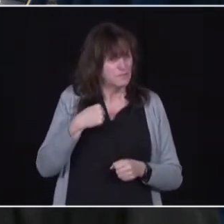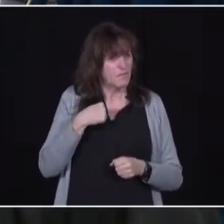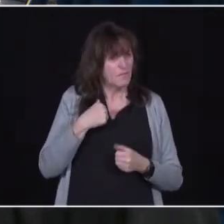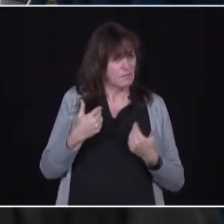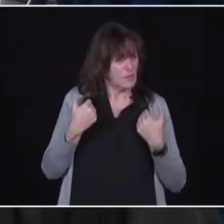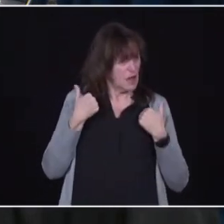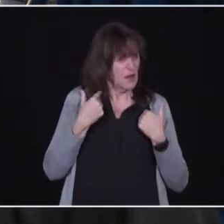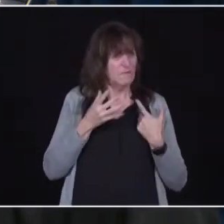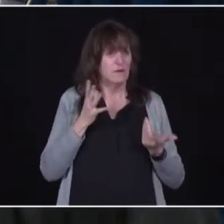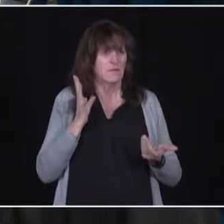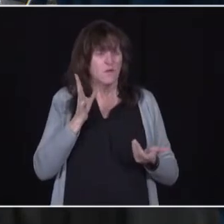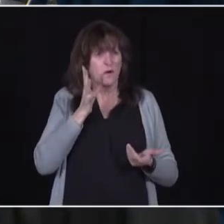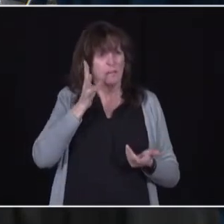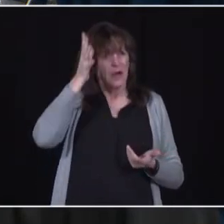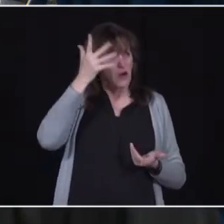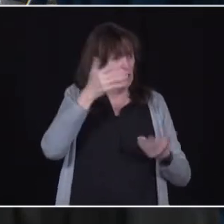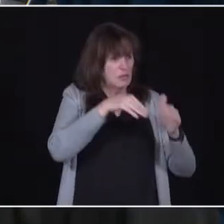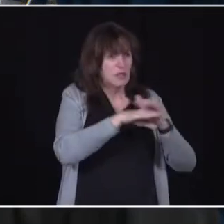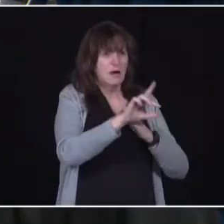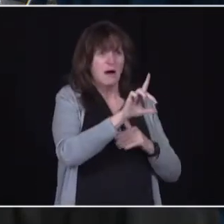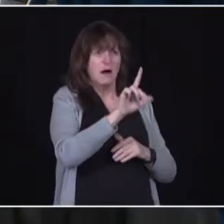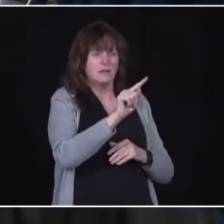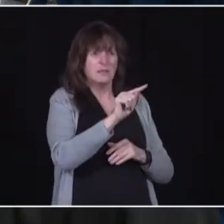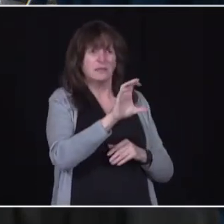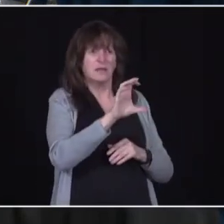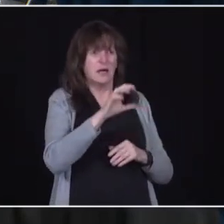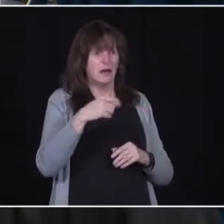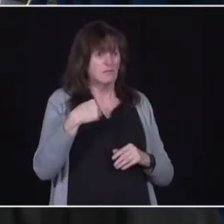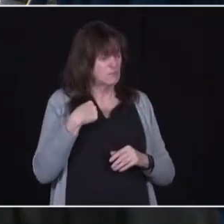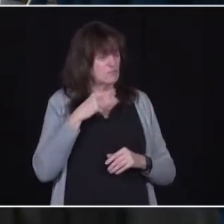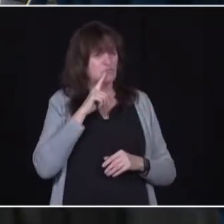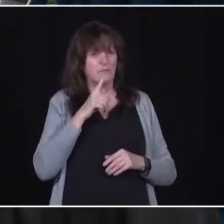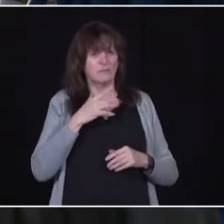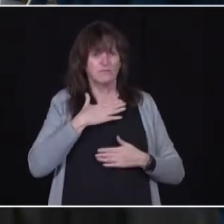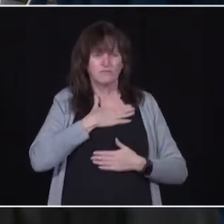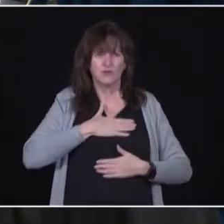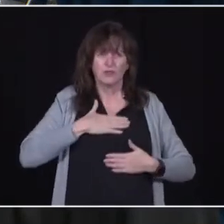I deeply appreciate the difficult and rewarding work that front-line healthcare staff provide.